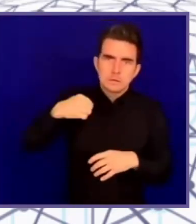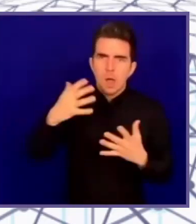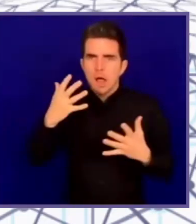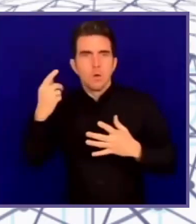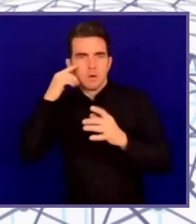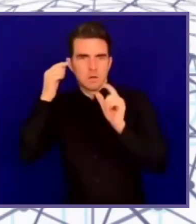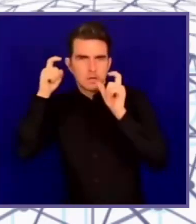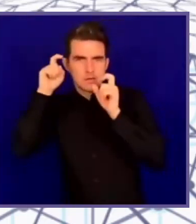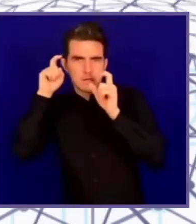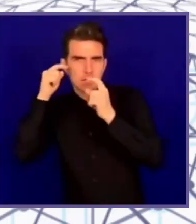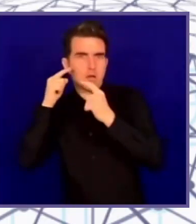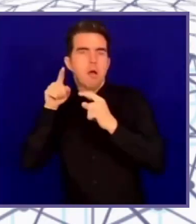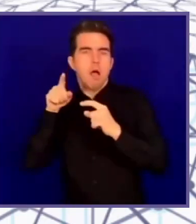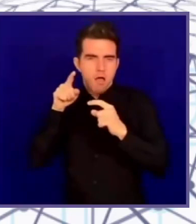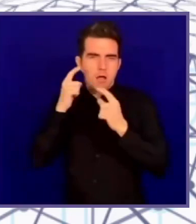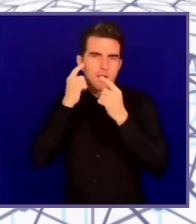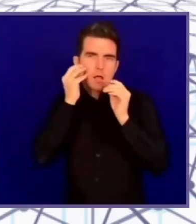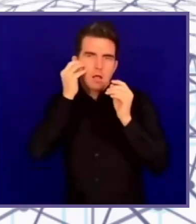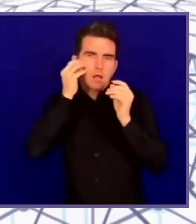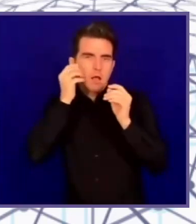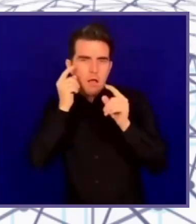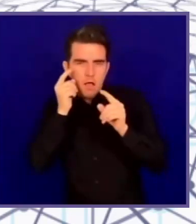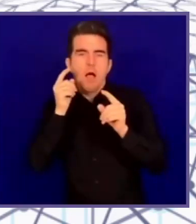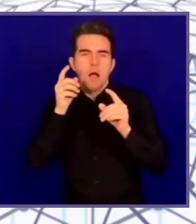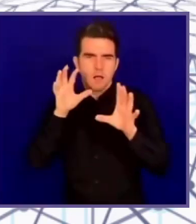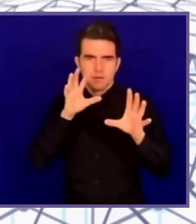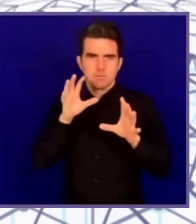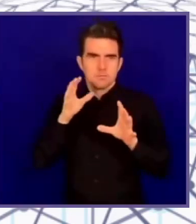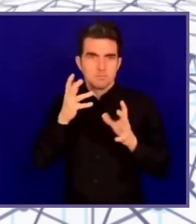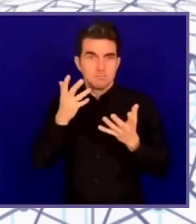knew this already. And they've been doing it since childhood. It's just a squeezing sensation in your